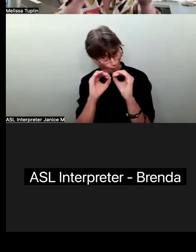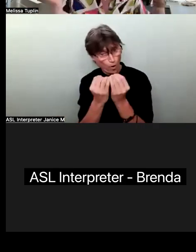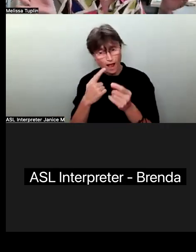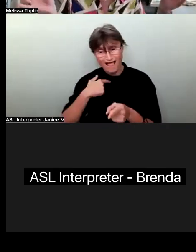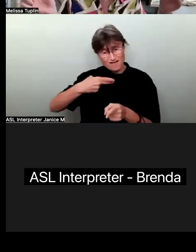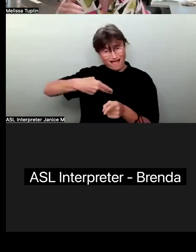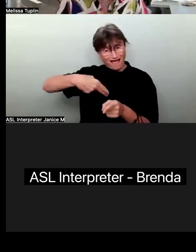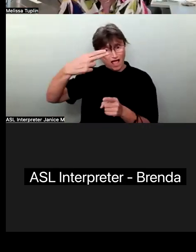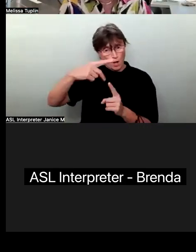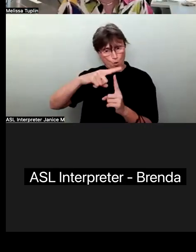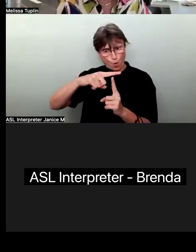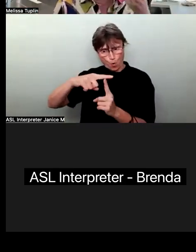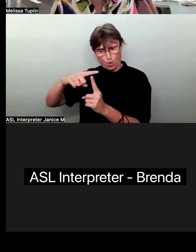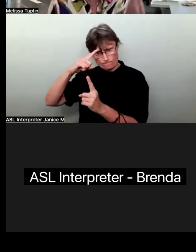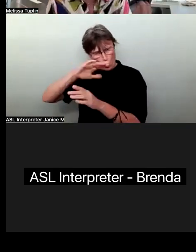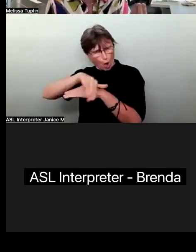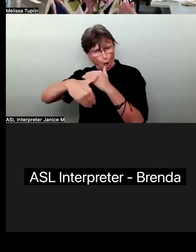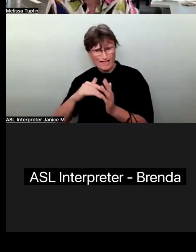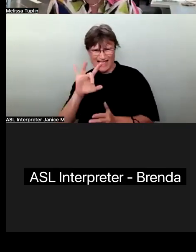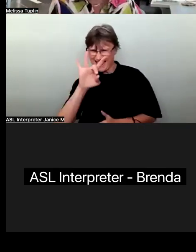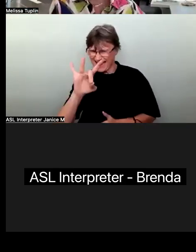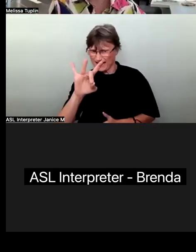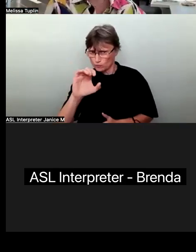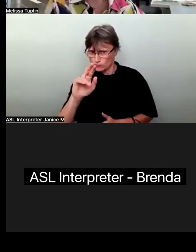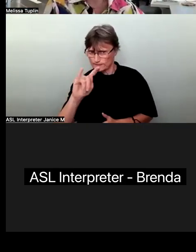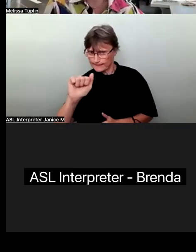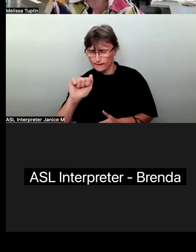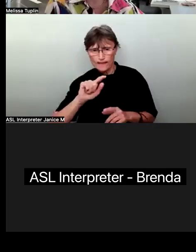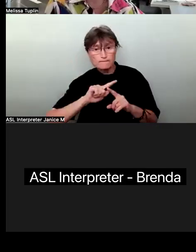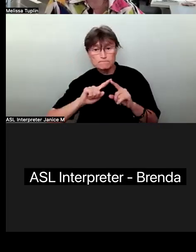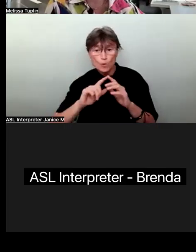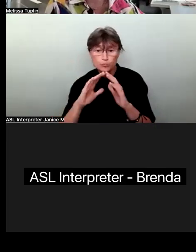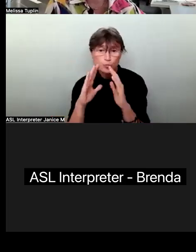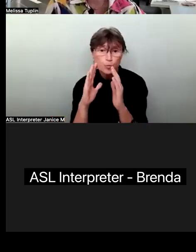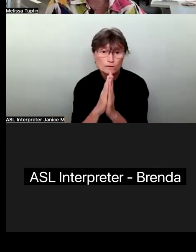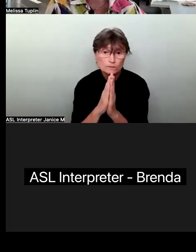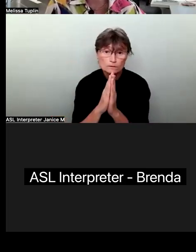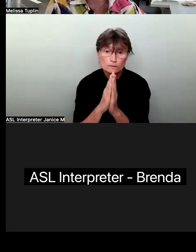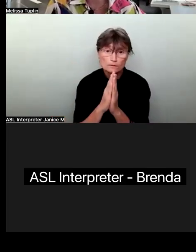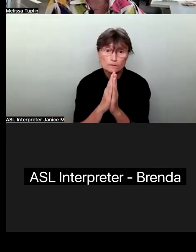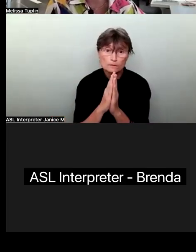all of the criteria, but very low on the funding request consideration, if assessors feel that